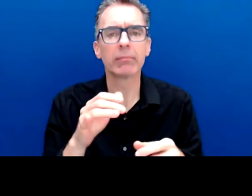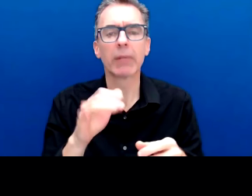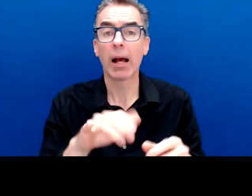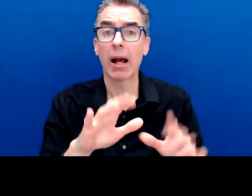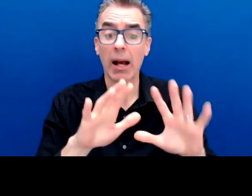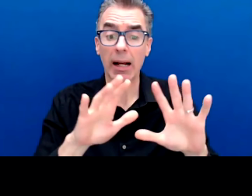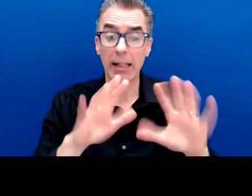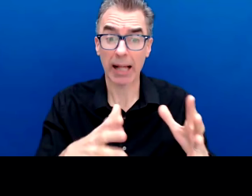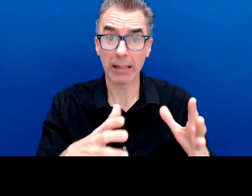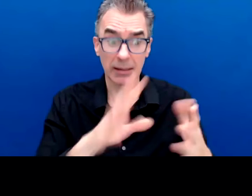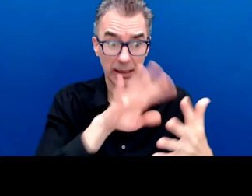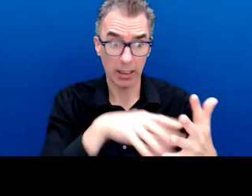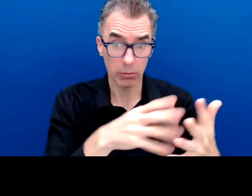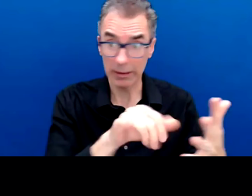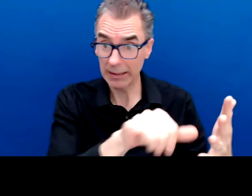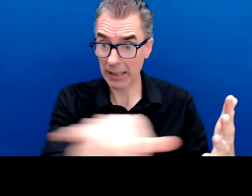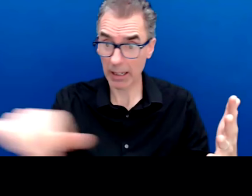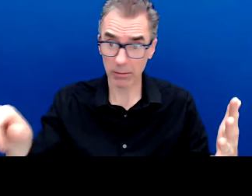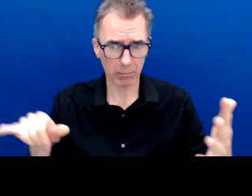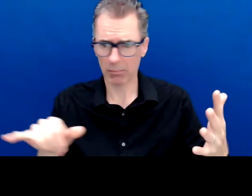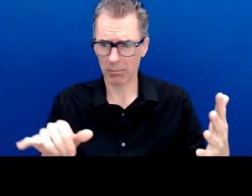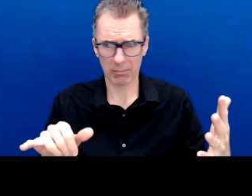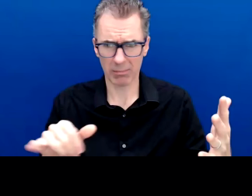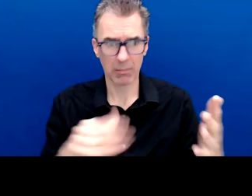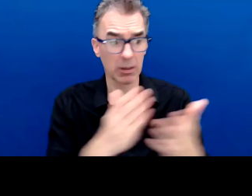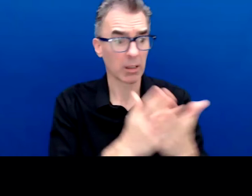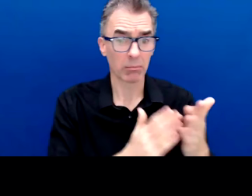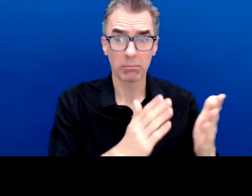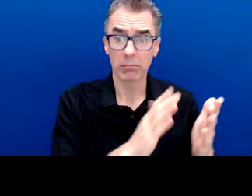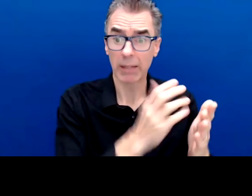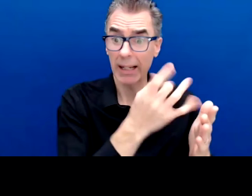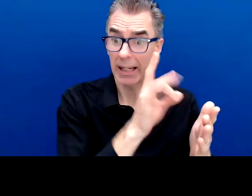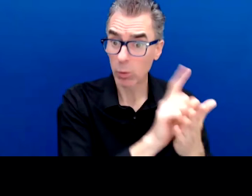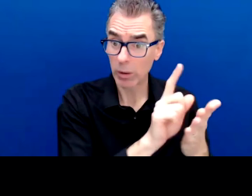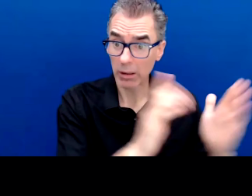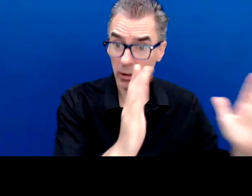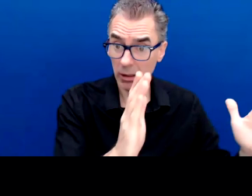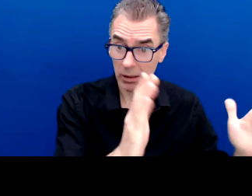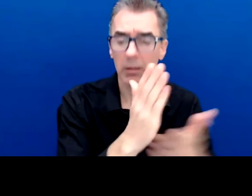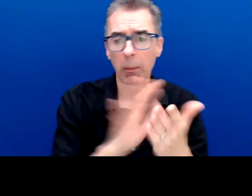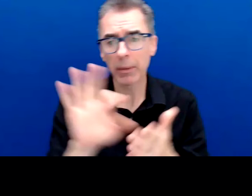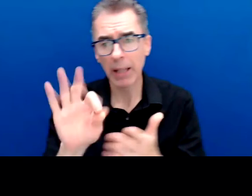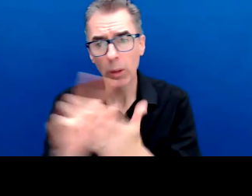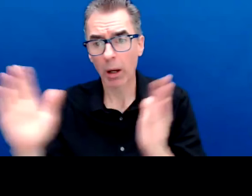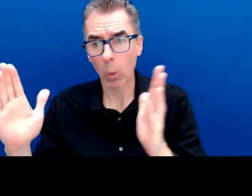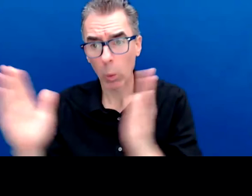They're not all 18 weeks or nine weeks. But most of them are on the 18 week, pattern.